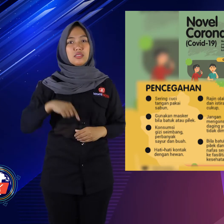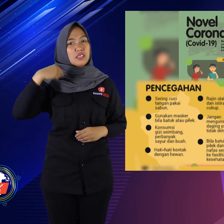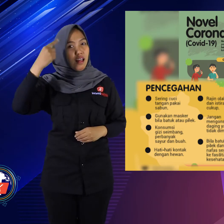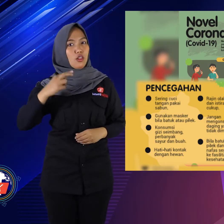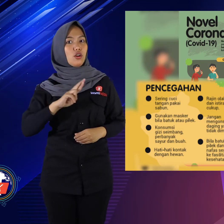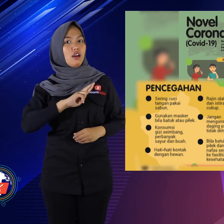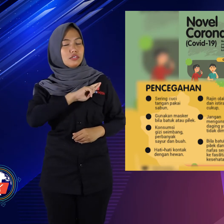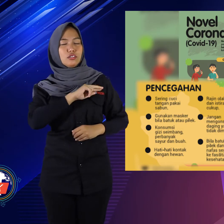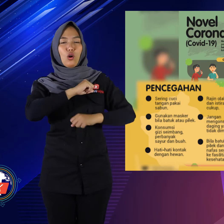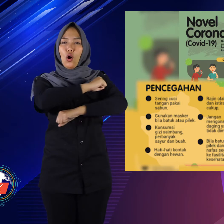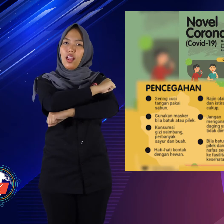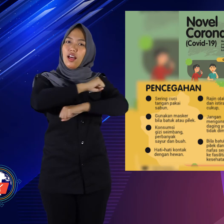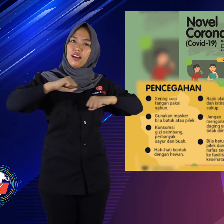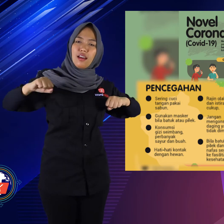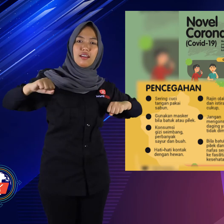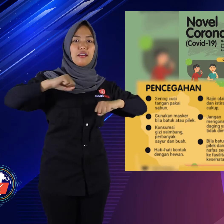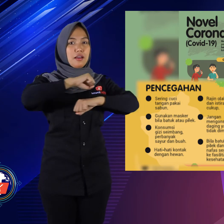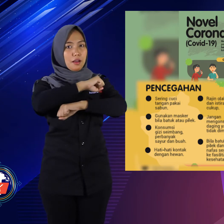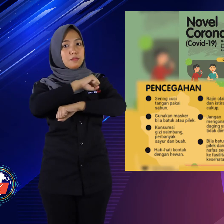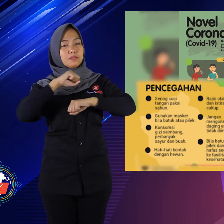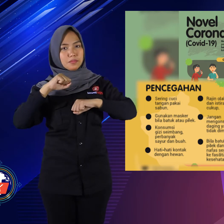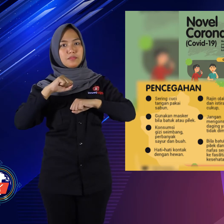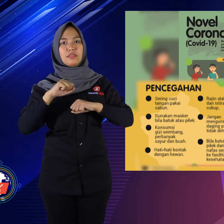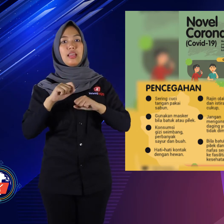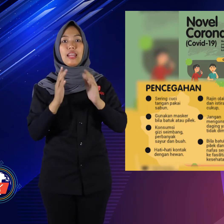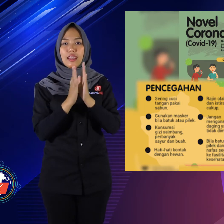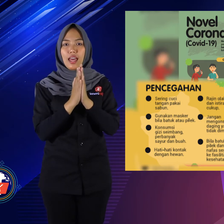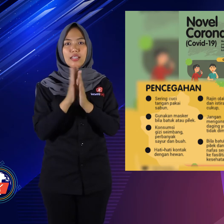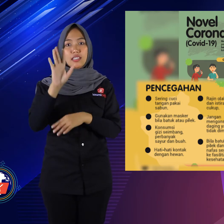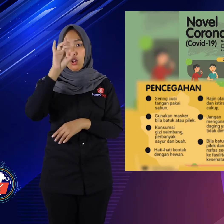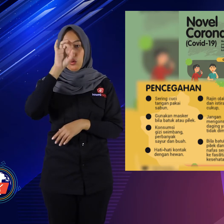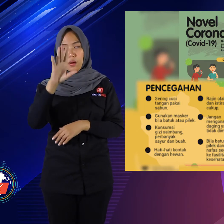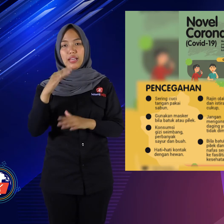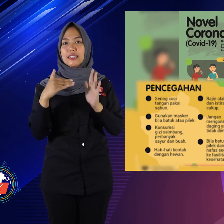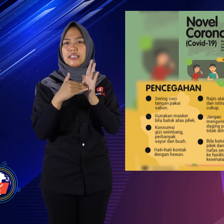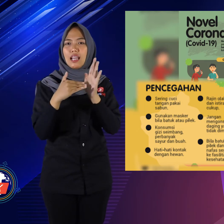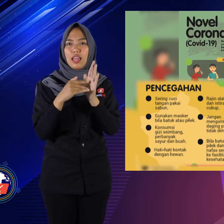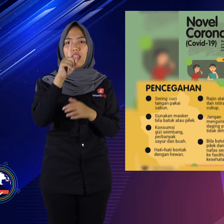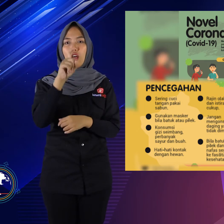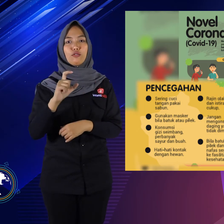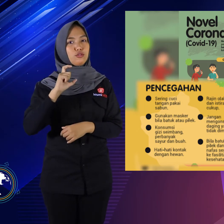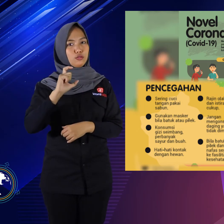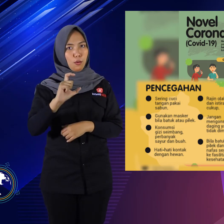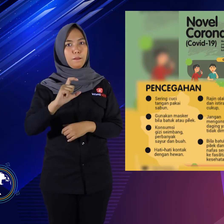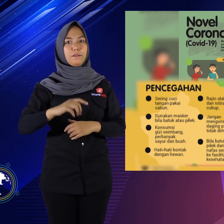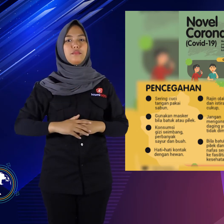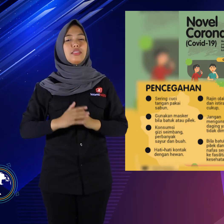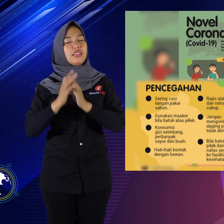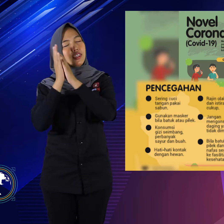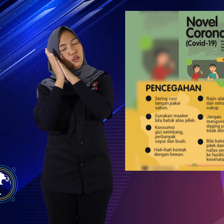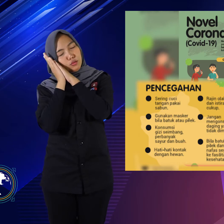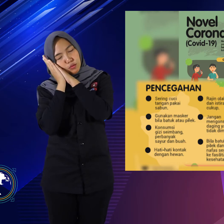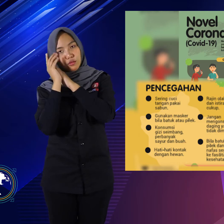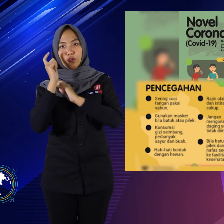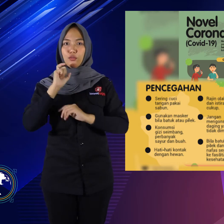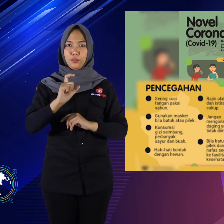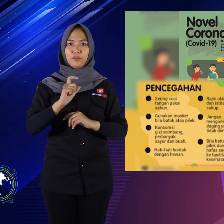Diligent exercise and rest enough